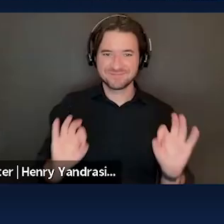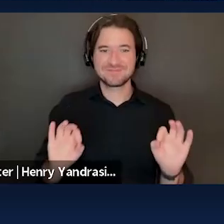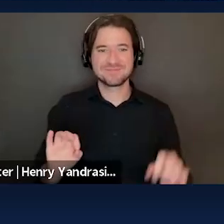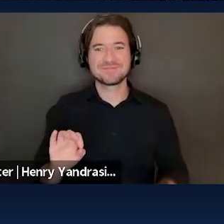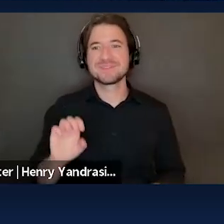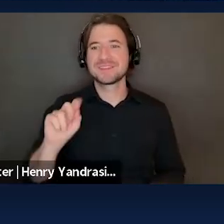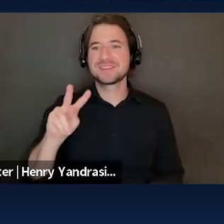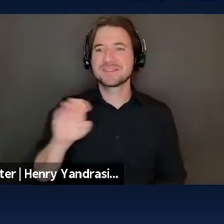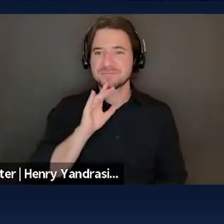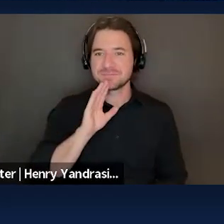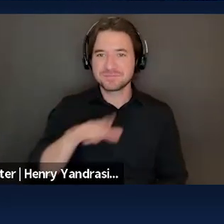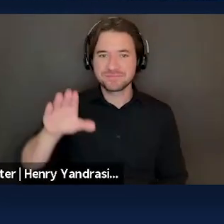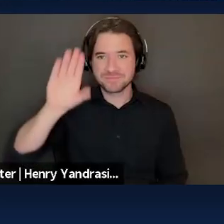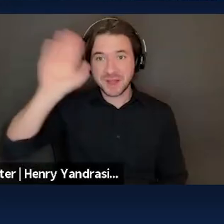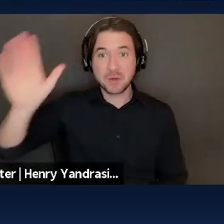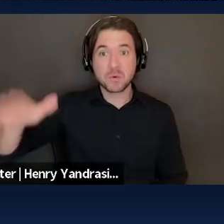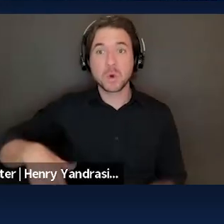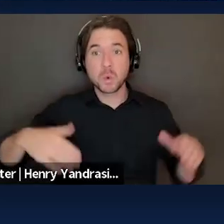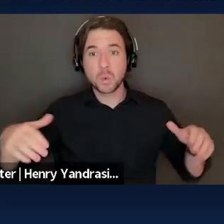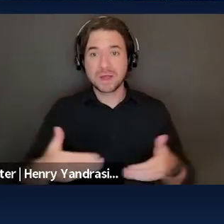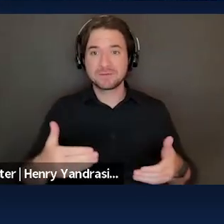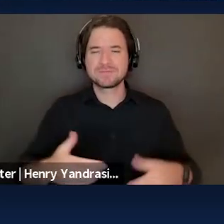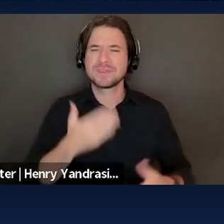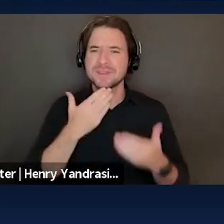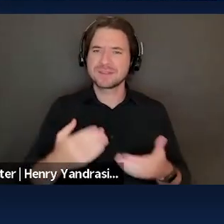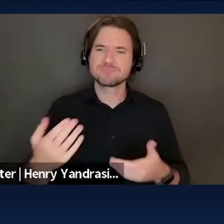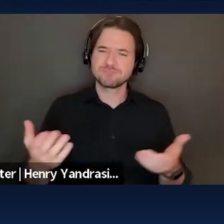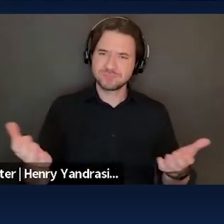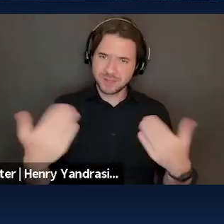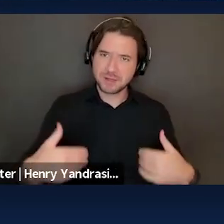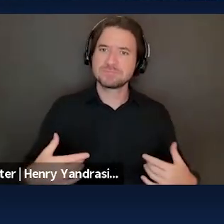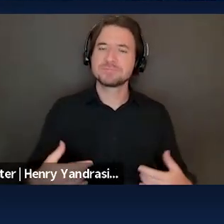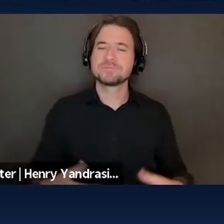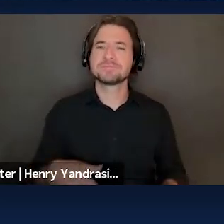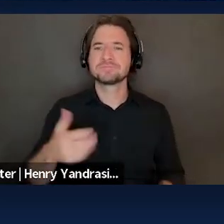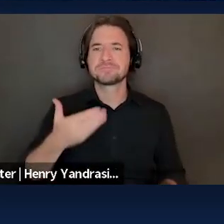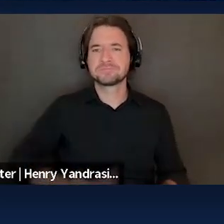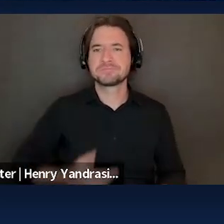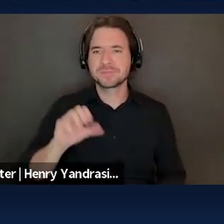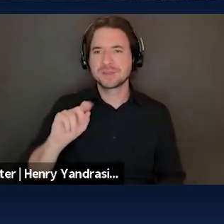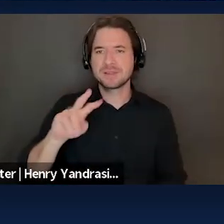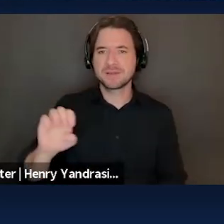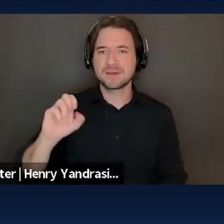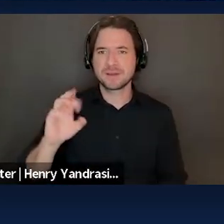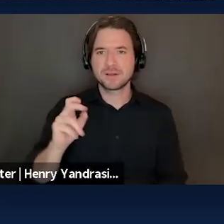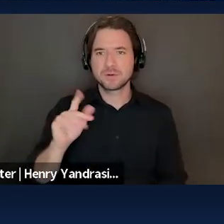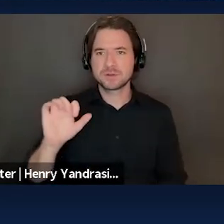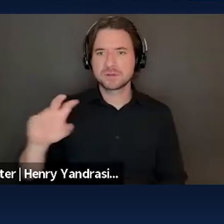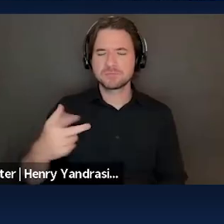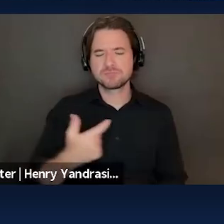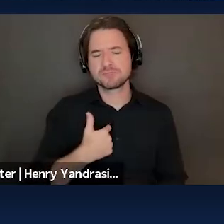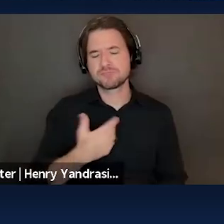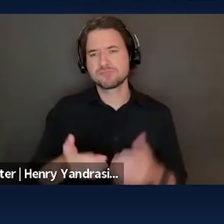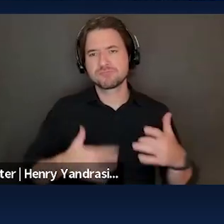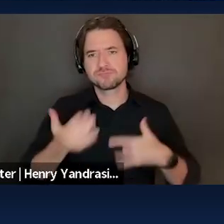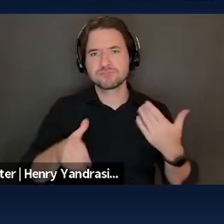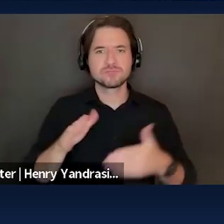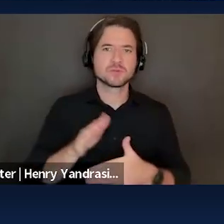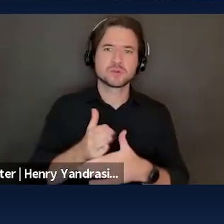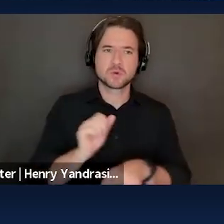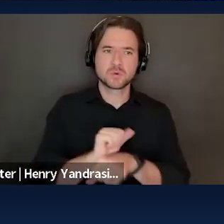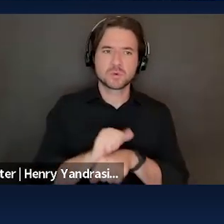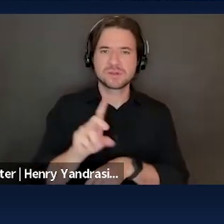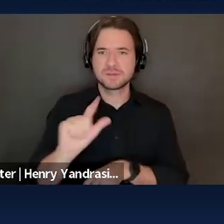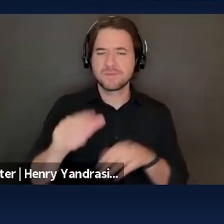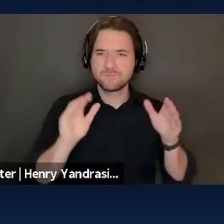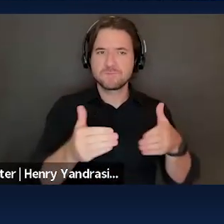Hey, uh, welcome, and thank you for being here. My name's Steve Erickson, and I'm excited to share our work on our disability-focused interprofessional education course here at the University of Michigan.